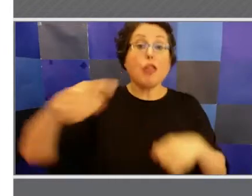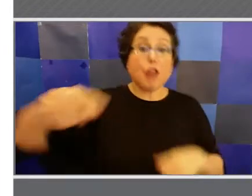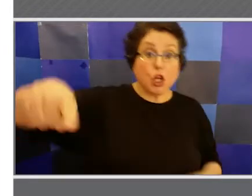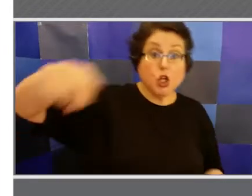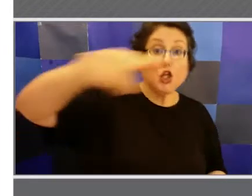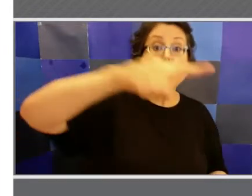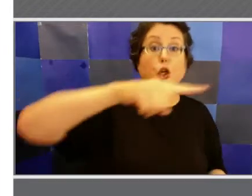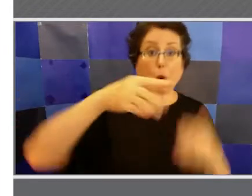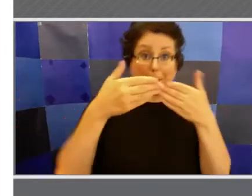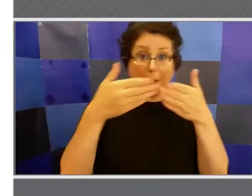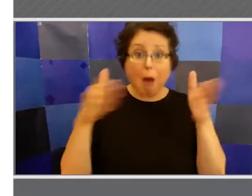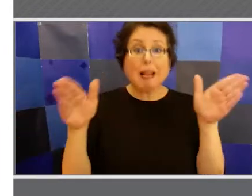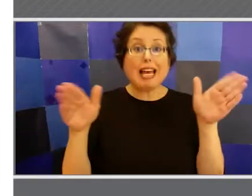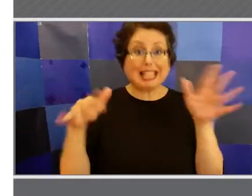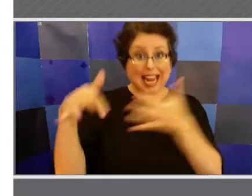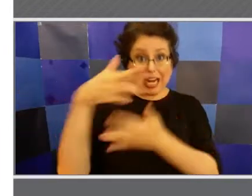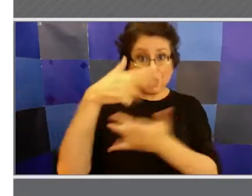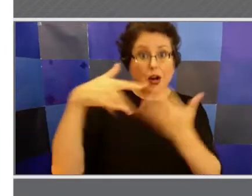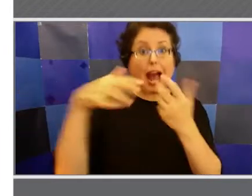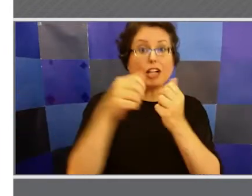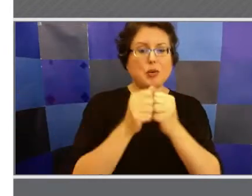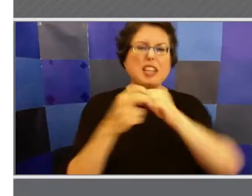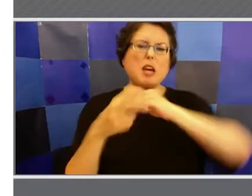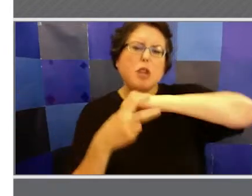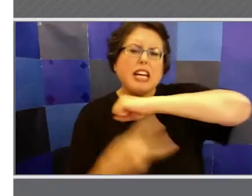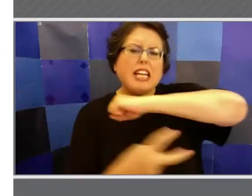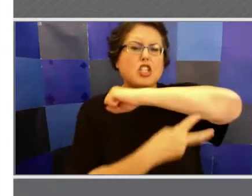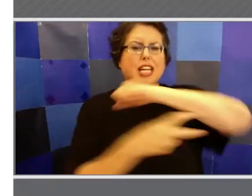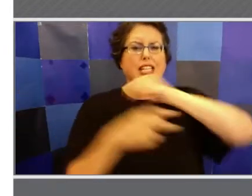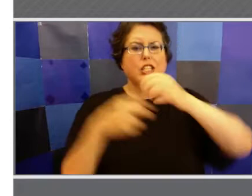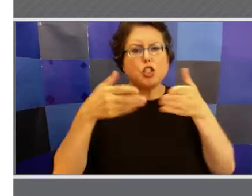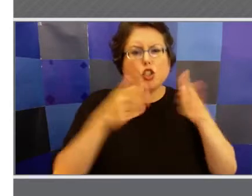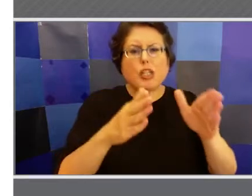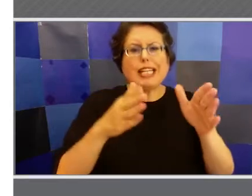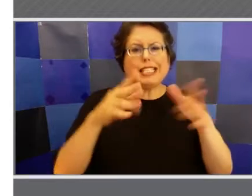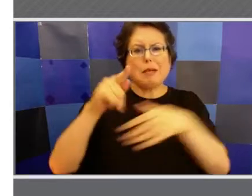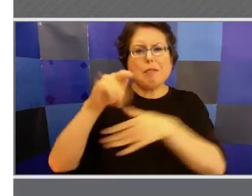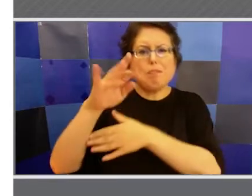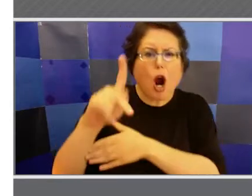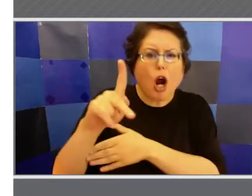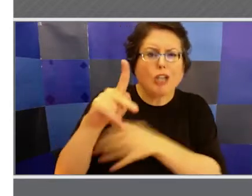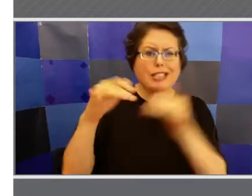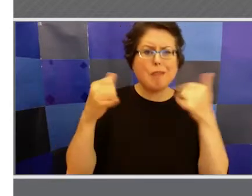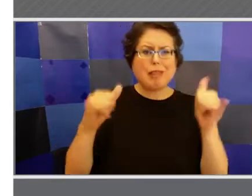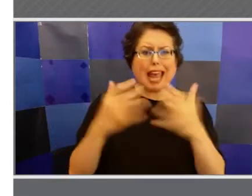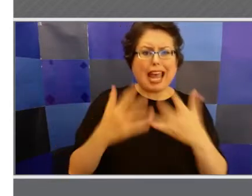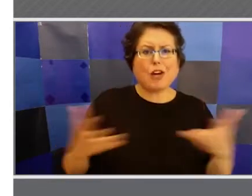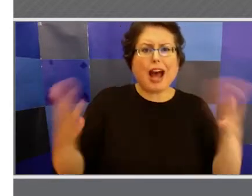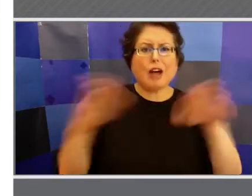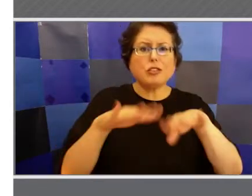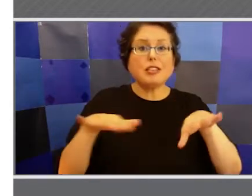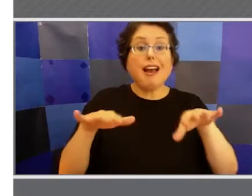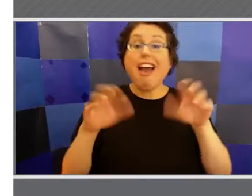environment so it's bridges streets parks playgrounds, essentially, anything that has a roof.